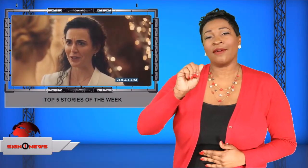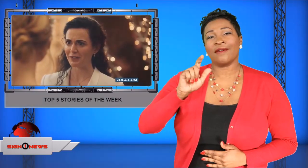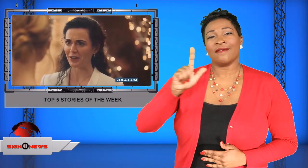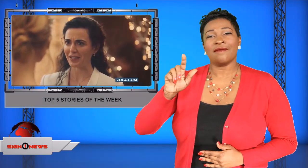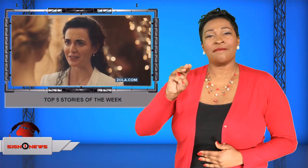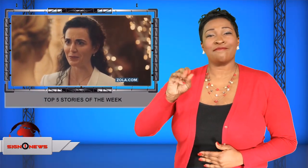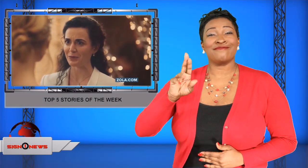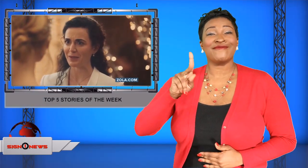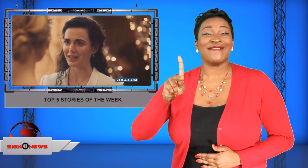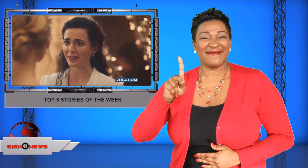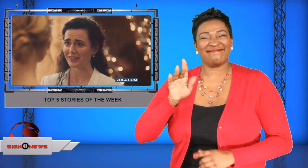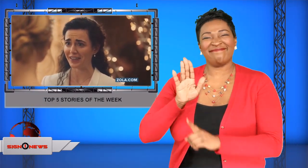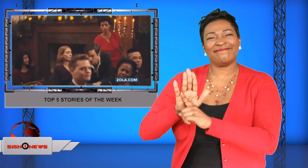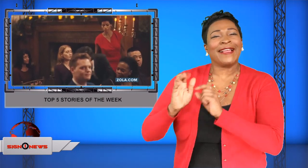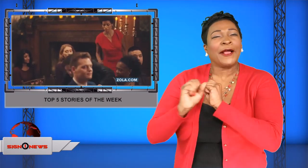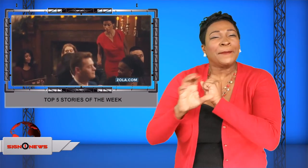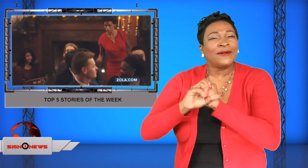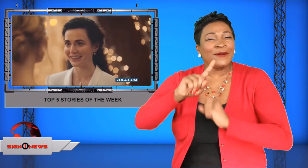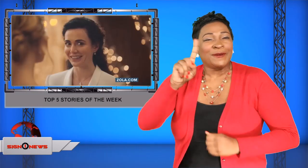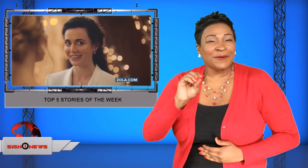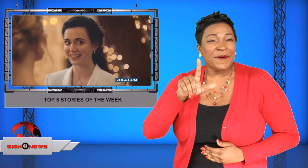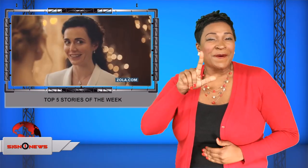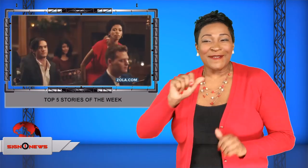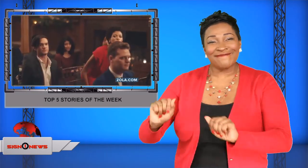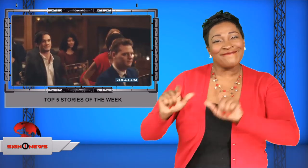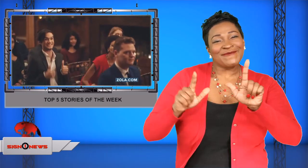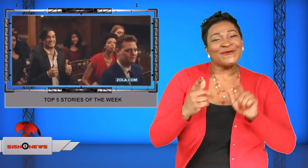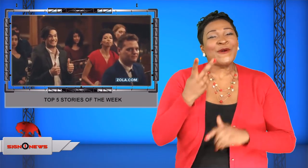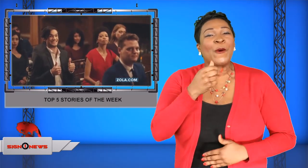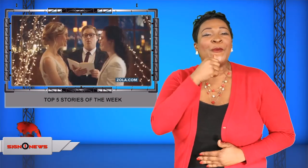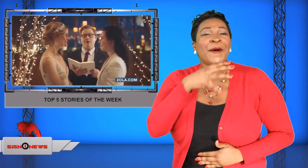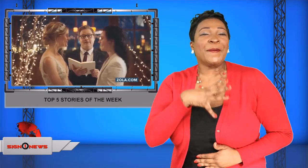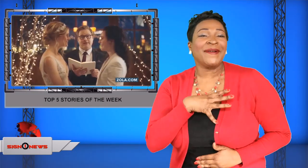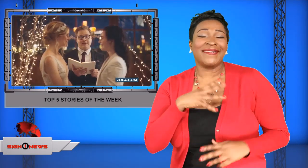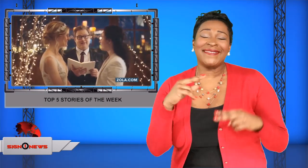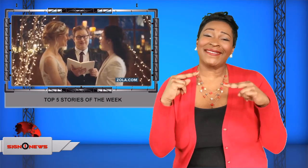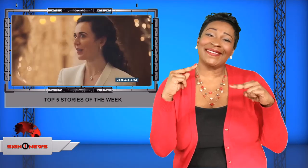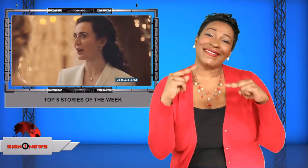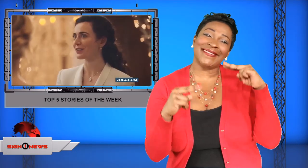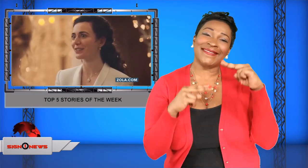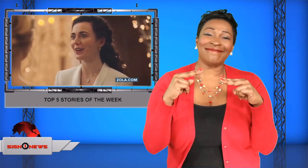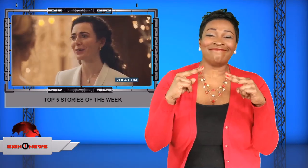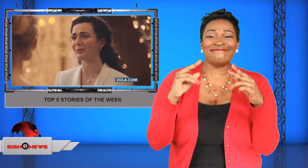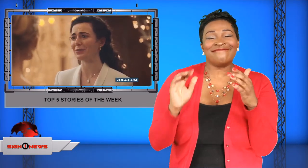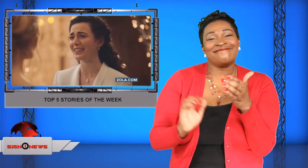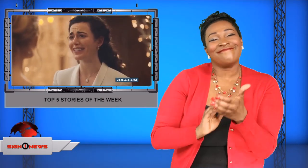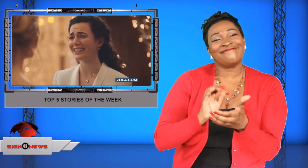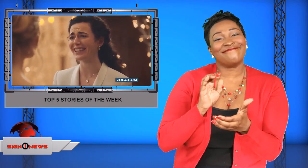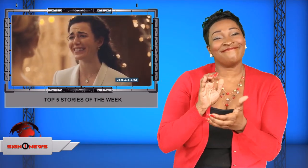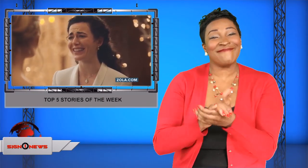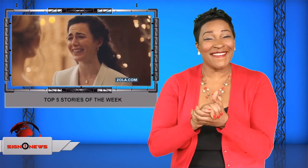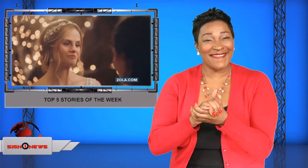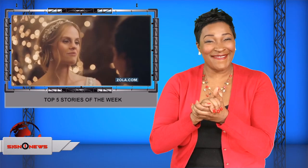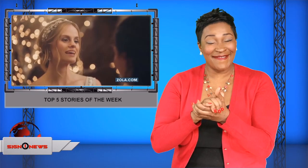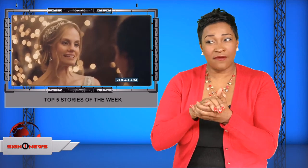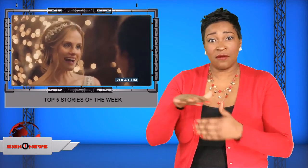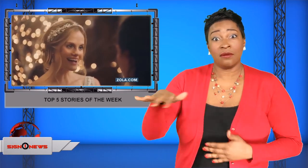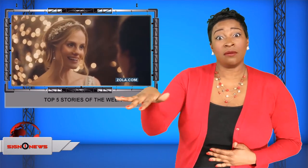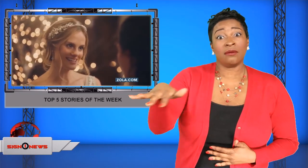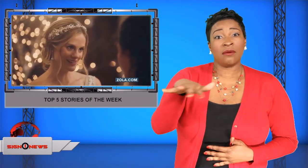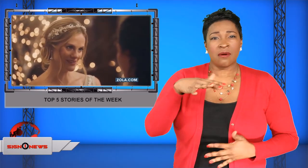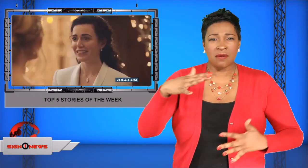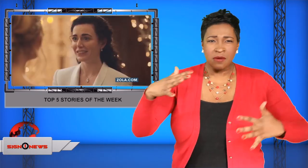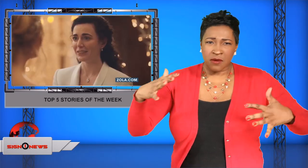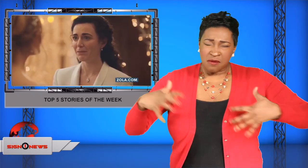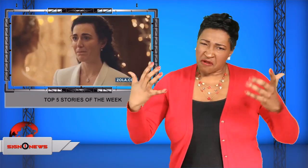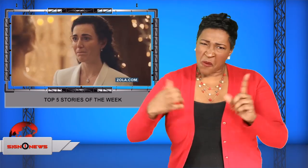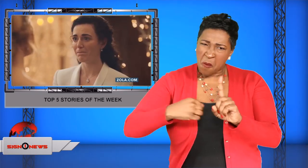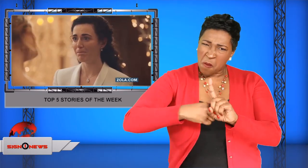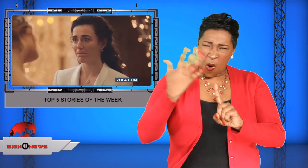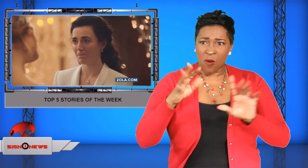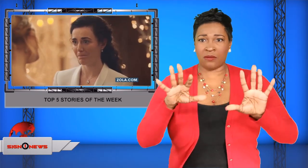The Hallmark Channel received intense backlash after it pulled a Zola commercial featuring